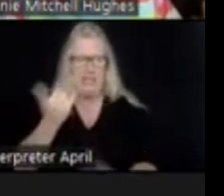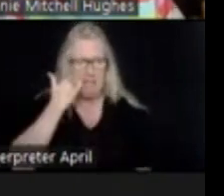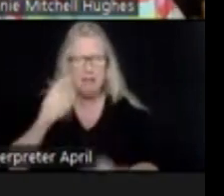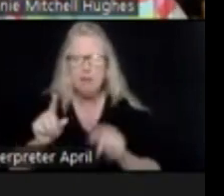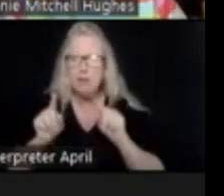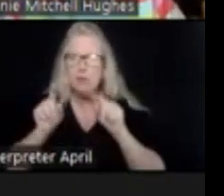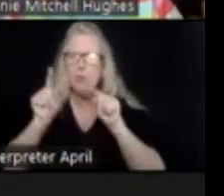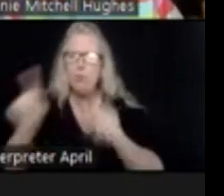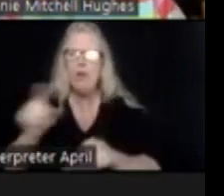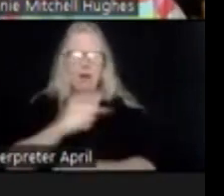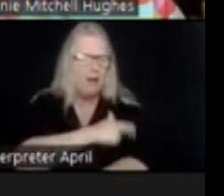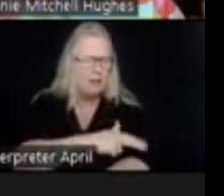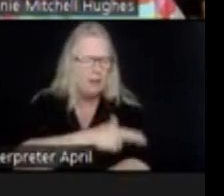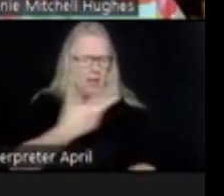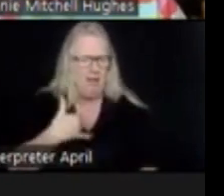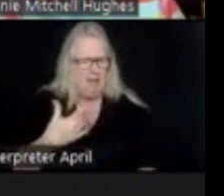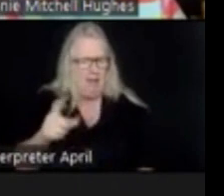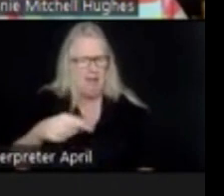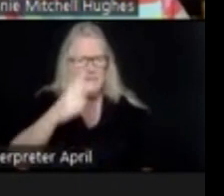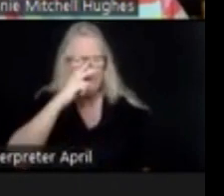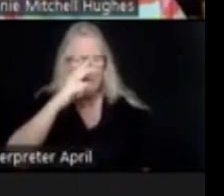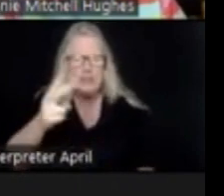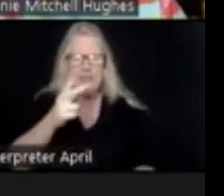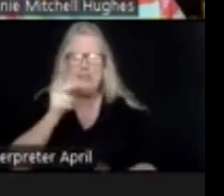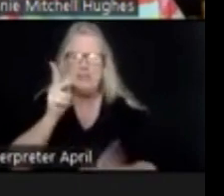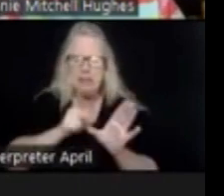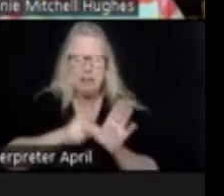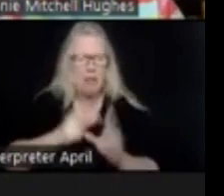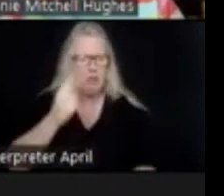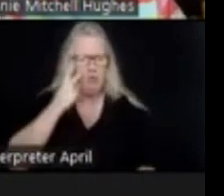AND SAID I NEED TO SEE A PSYCHIATRIST TO EVALUATE MY MEDS AND